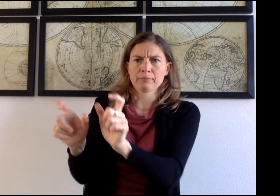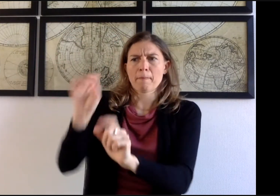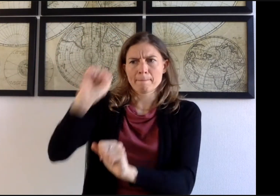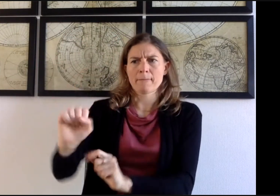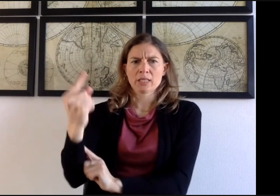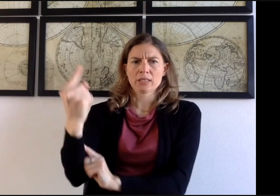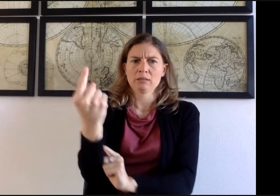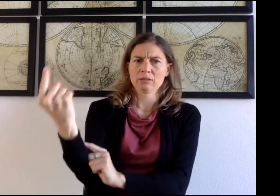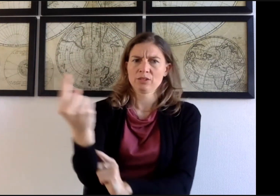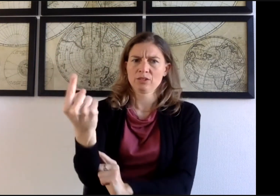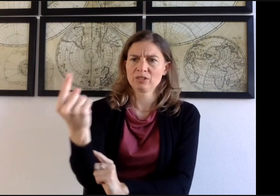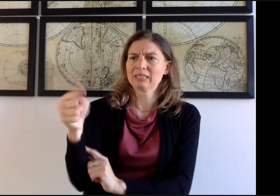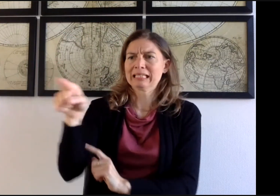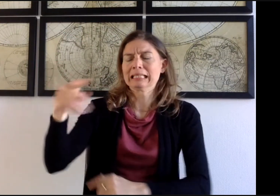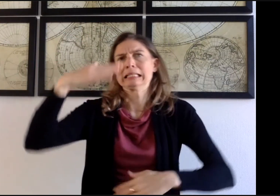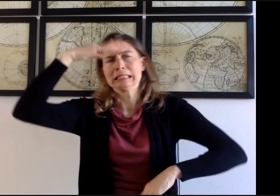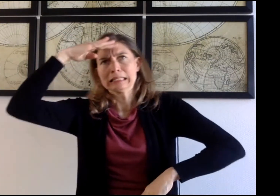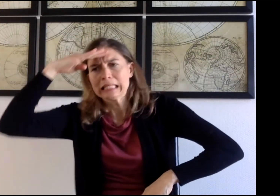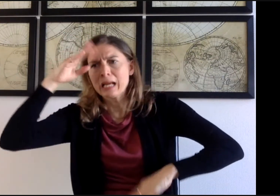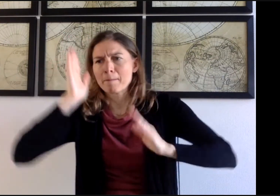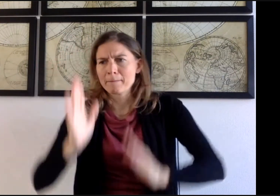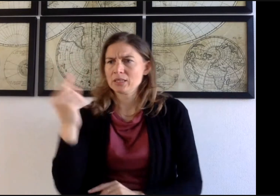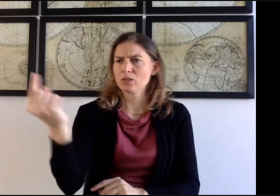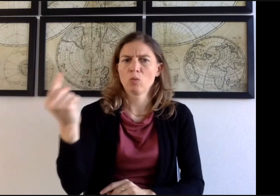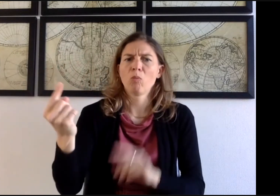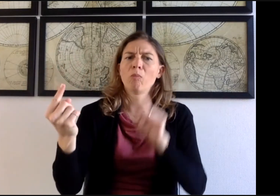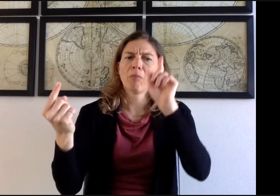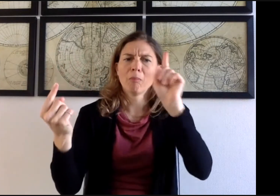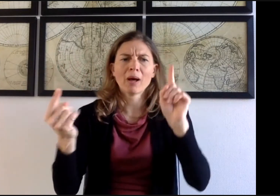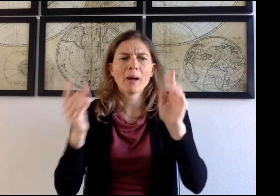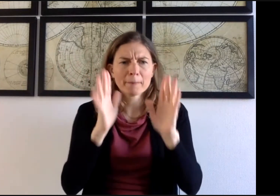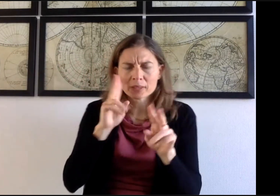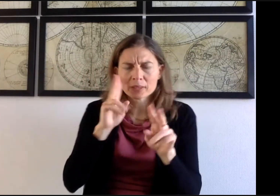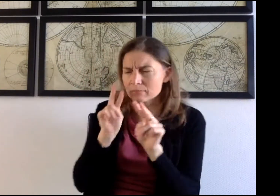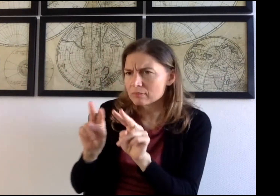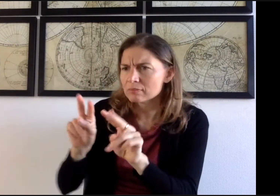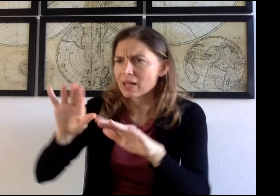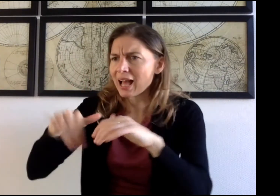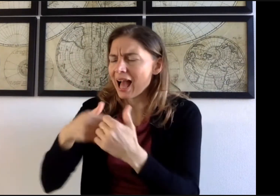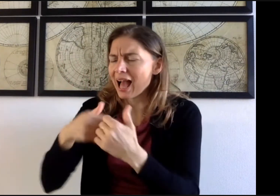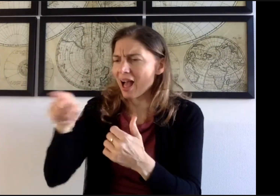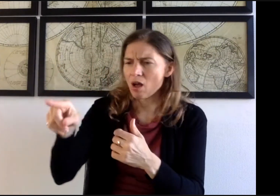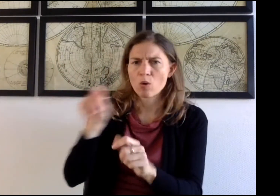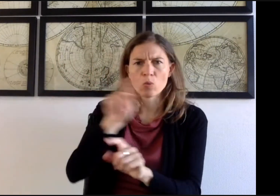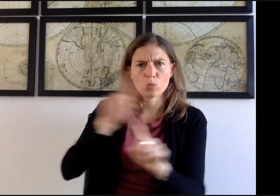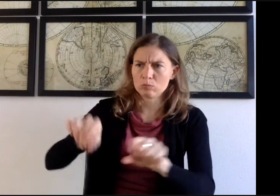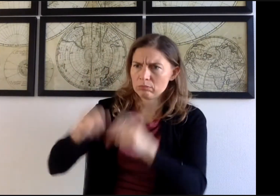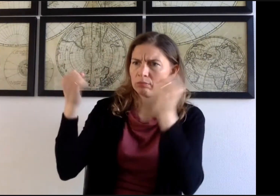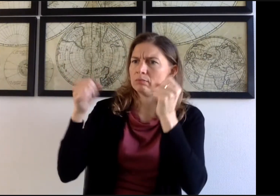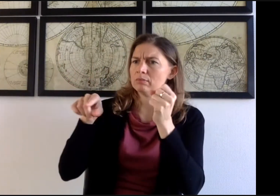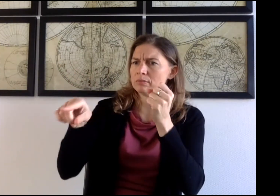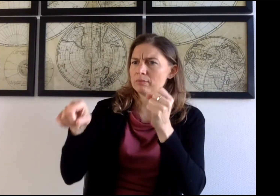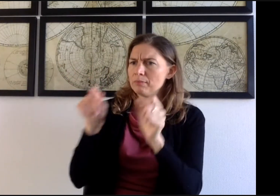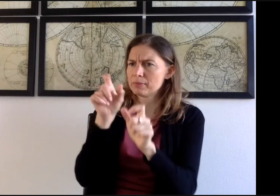Without fail, all adaptations have been done after these measures